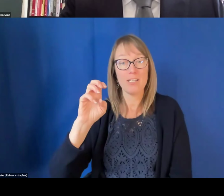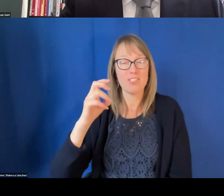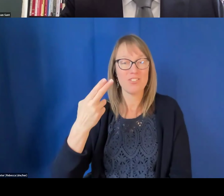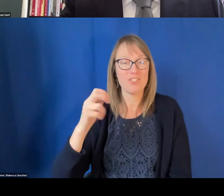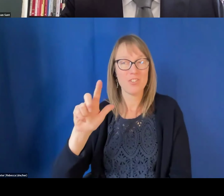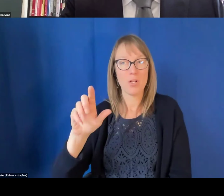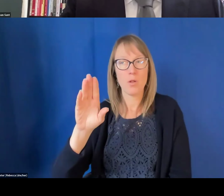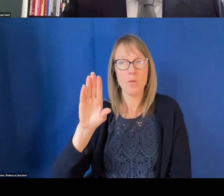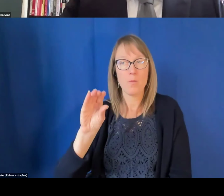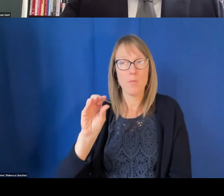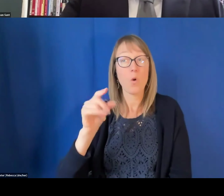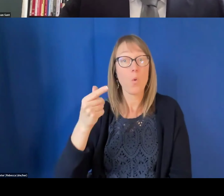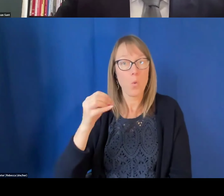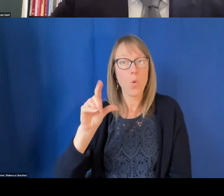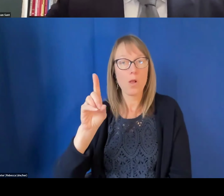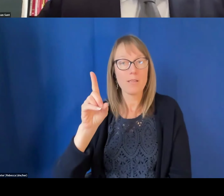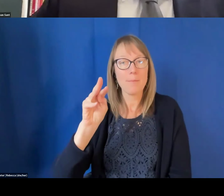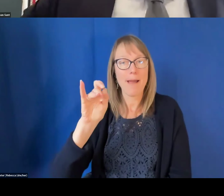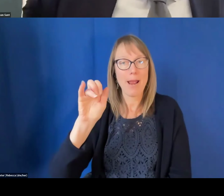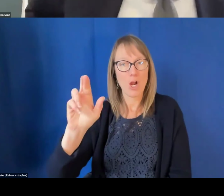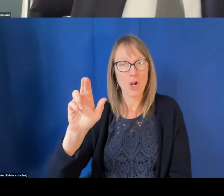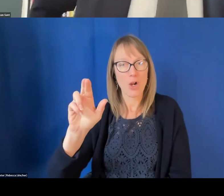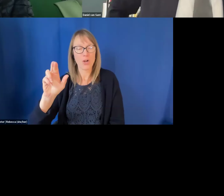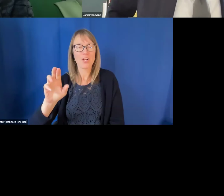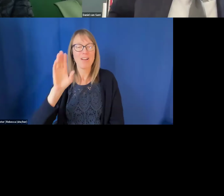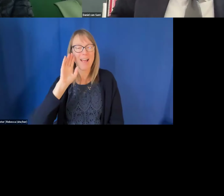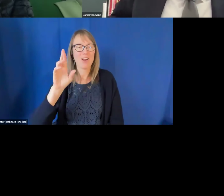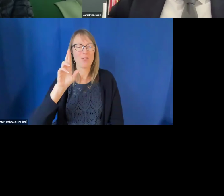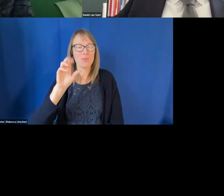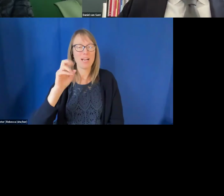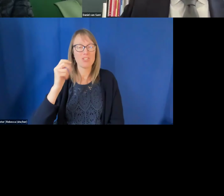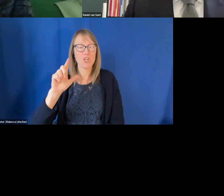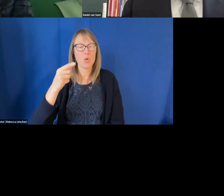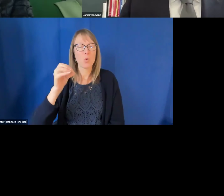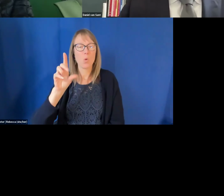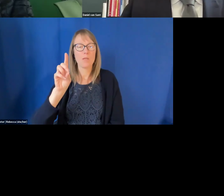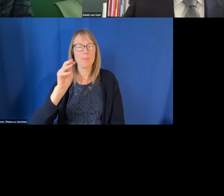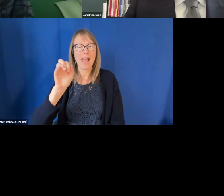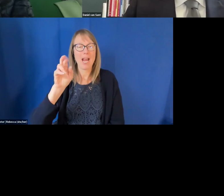Hello again everyone, this is Rachel Goldmeier from Starkloff Disability Institute speaking.